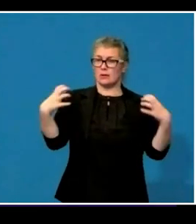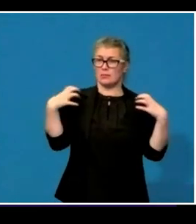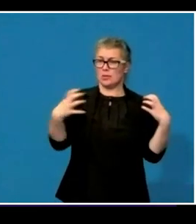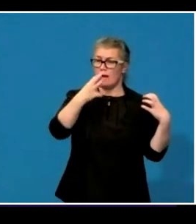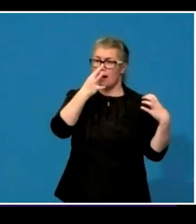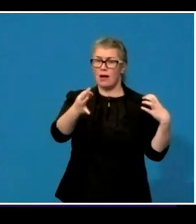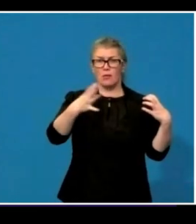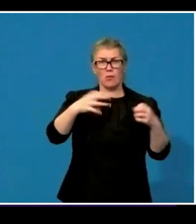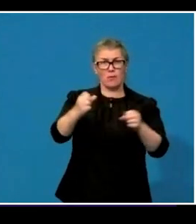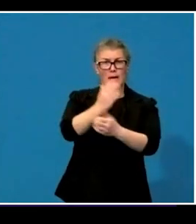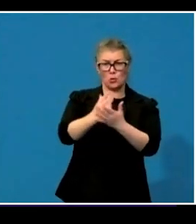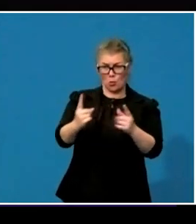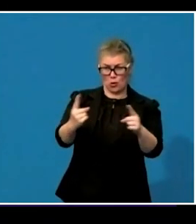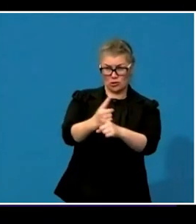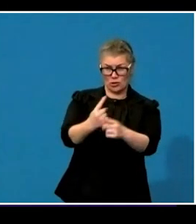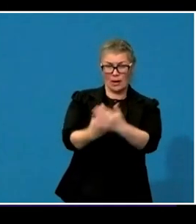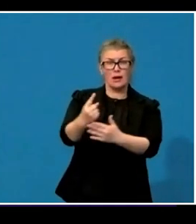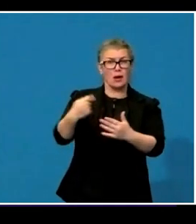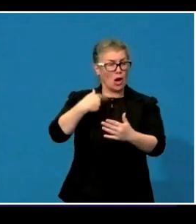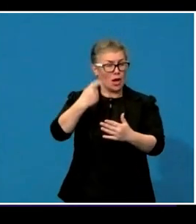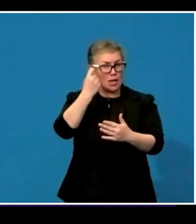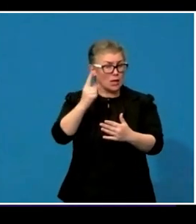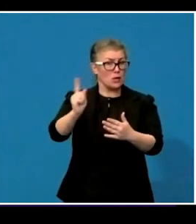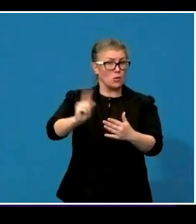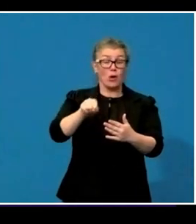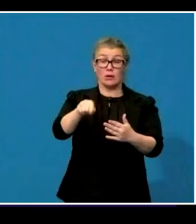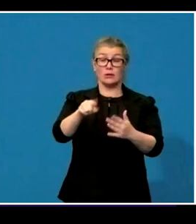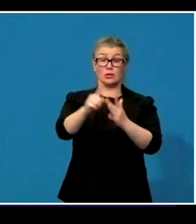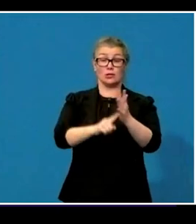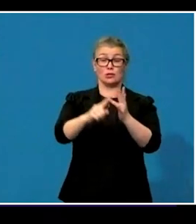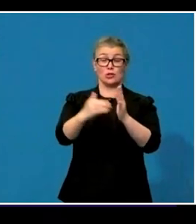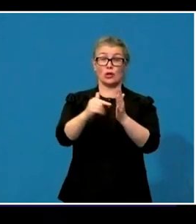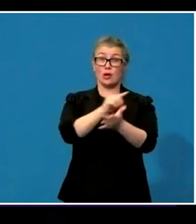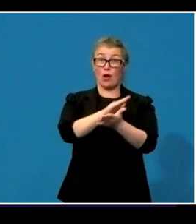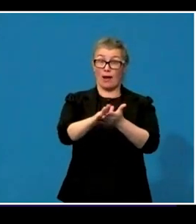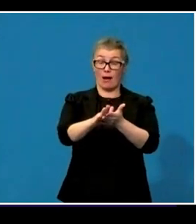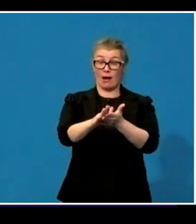Joziah remained in the same place that he had been residing in under the SIL funding